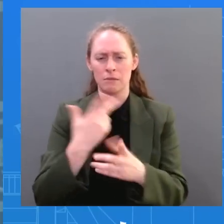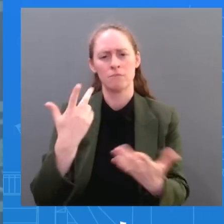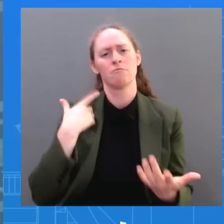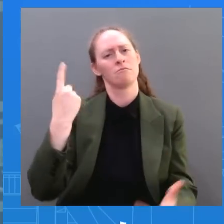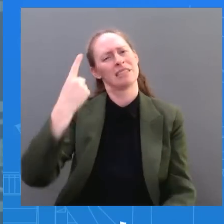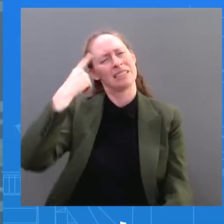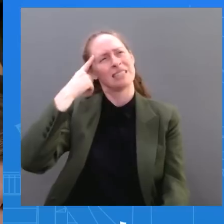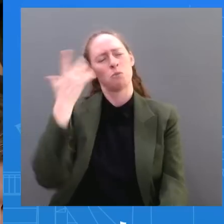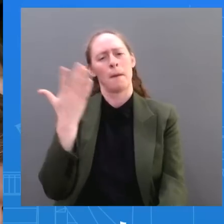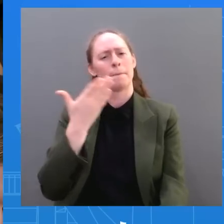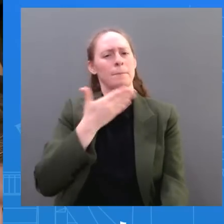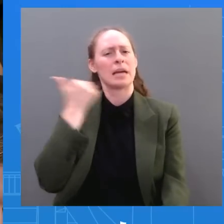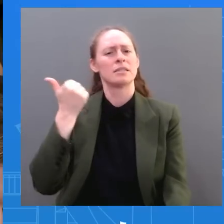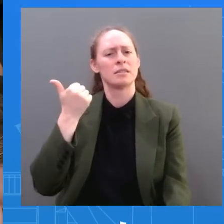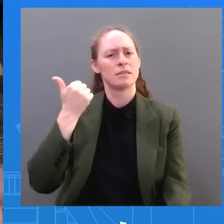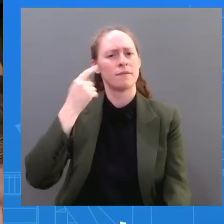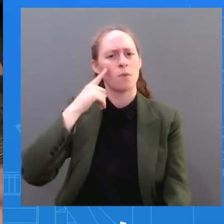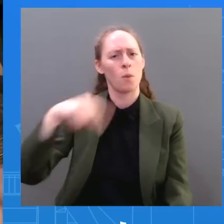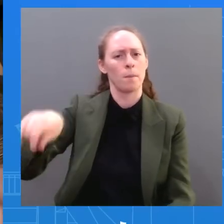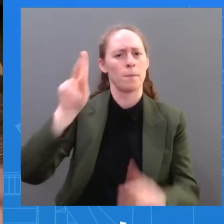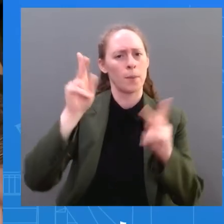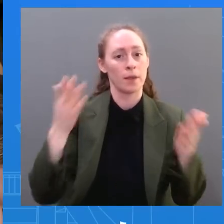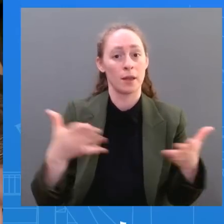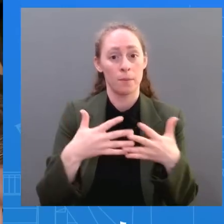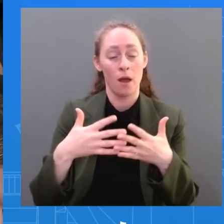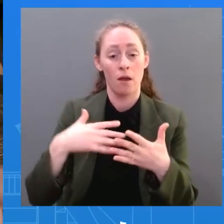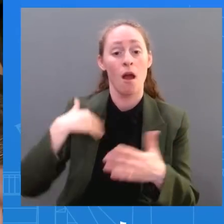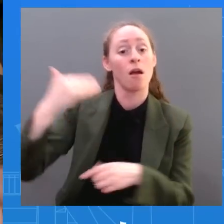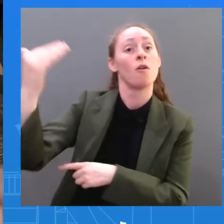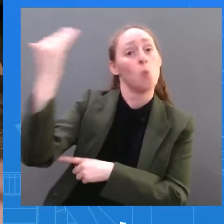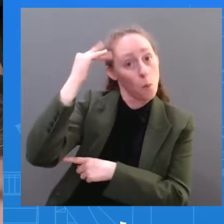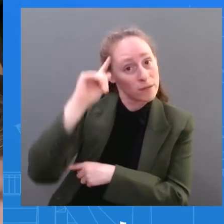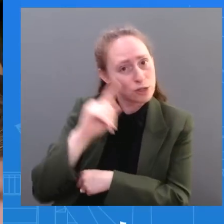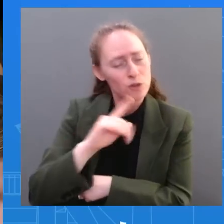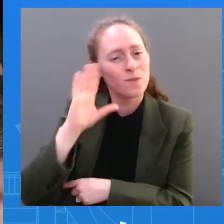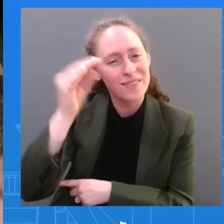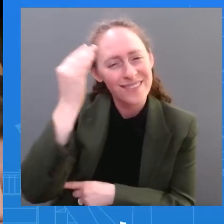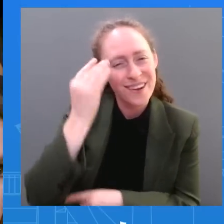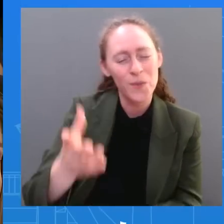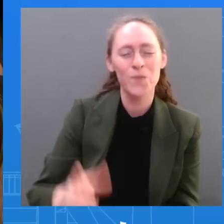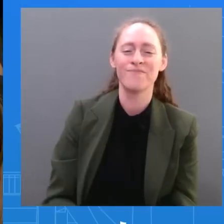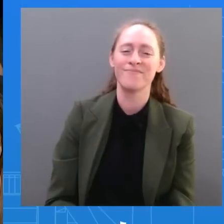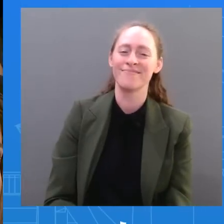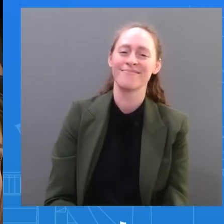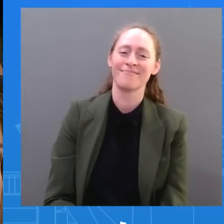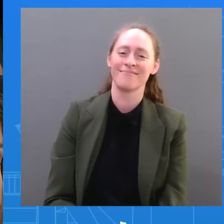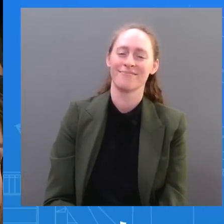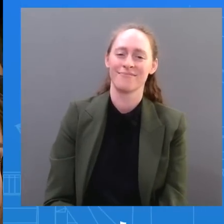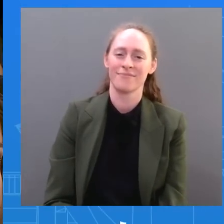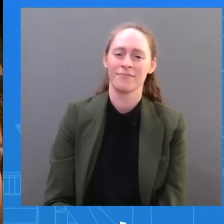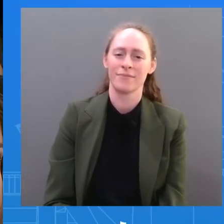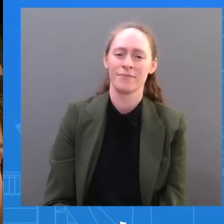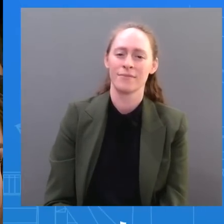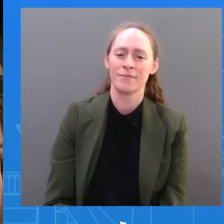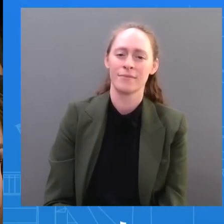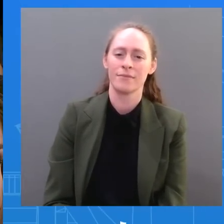The Press: And on the stalled China competition bill, any calls to Capitol Hill to read out on that? What's the White House's strategy to try to get that across the finish line?